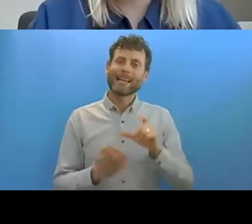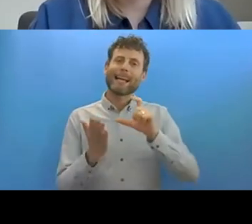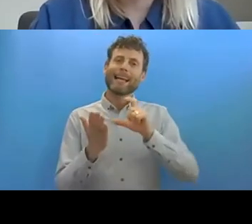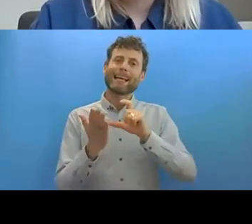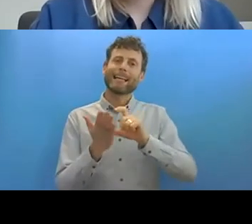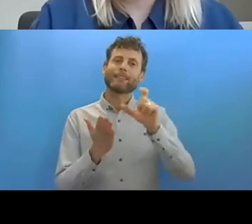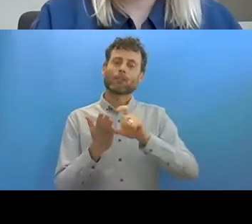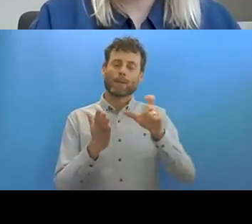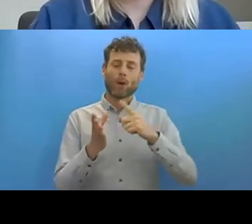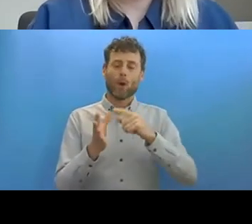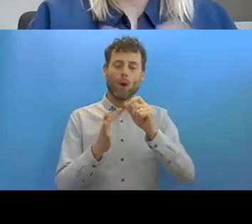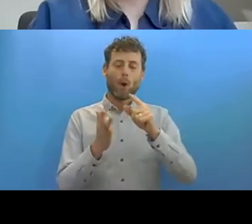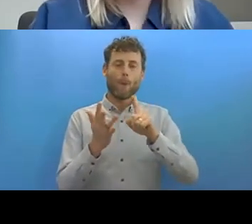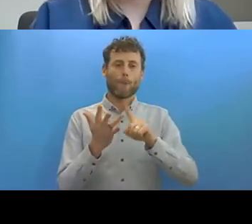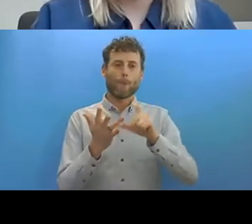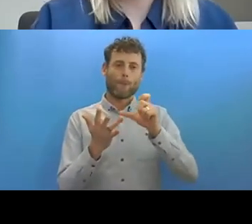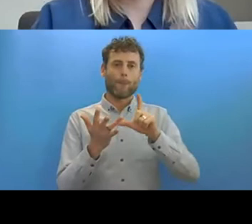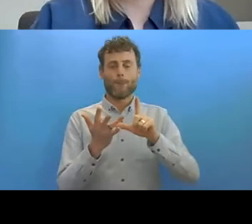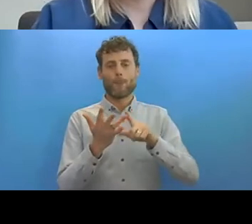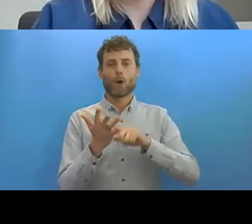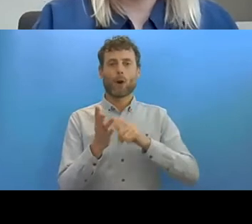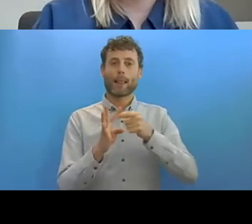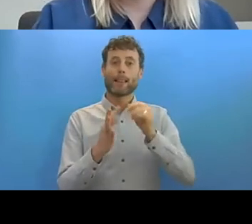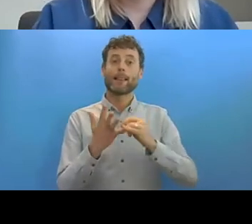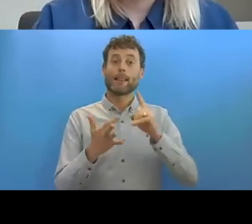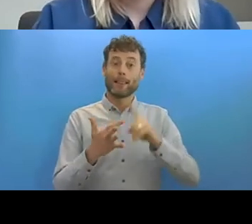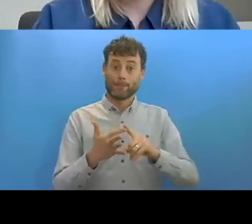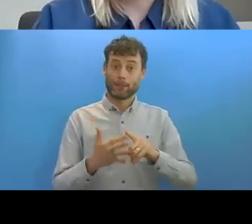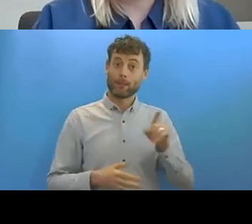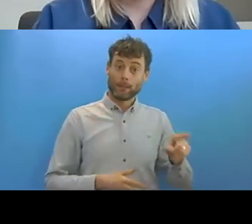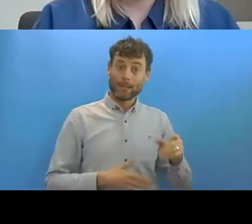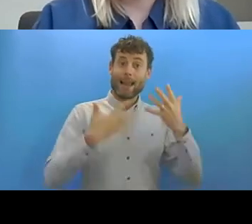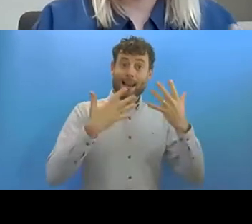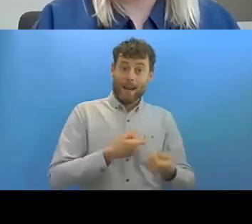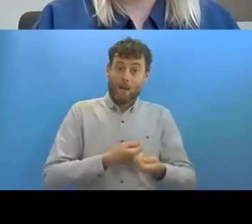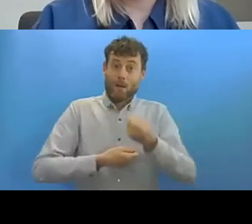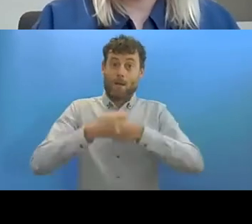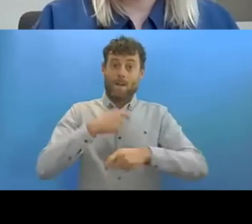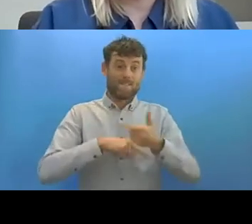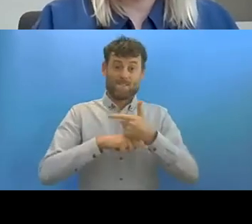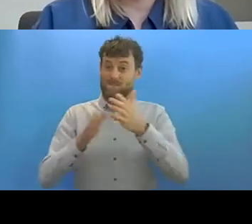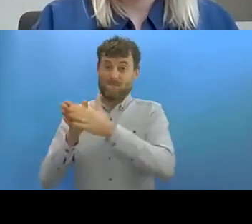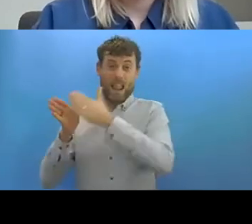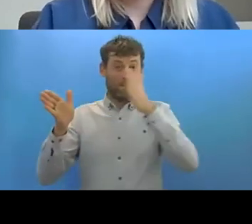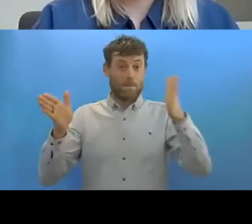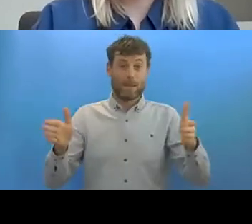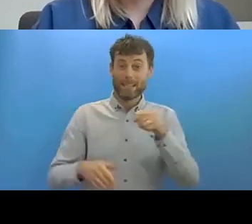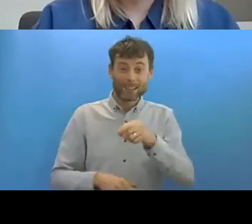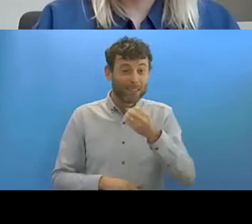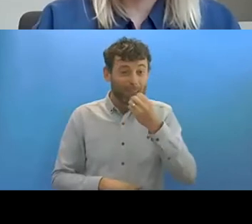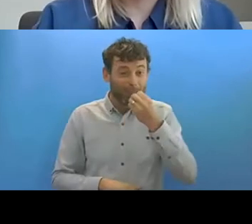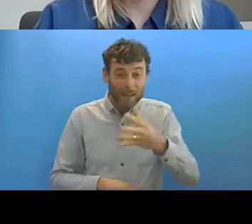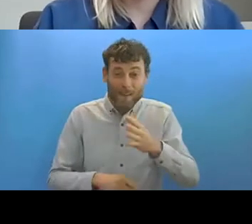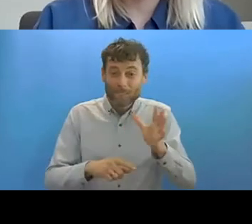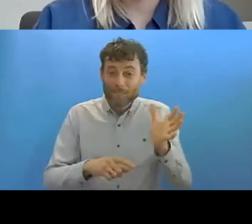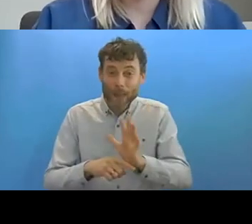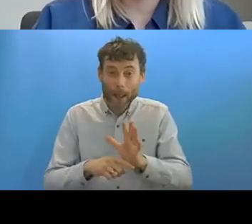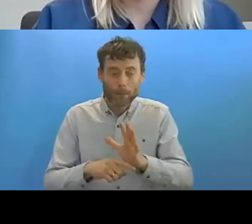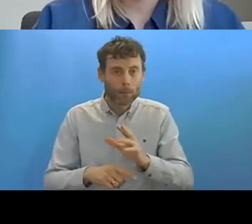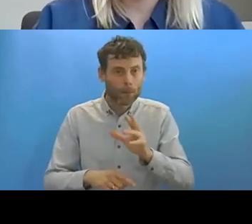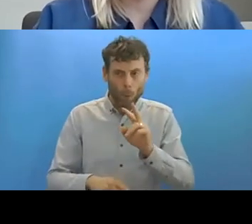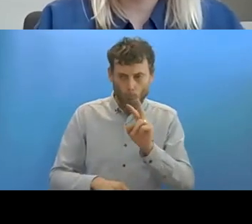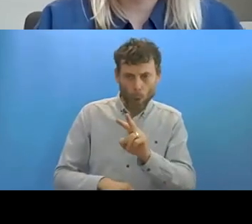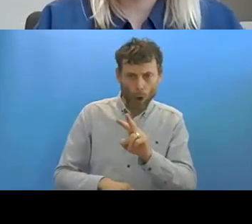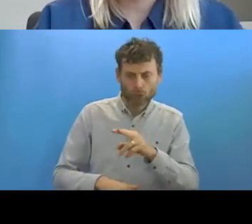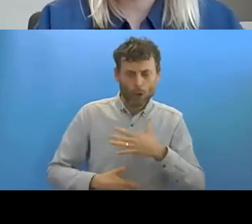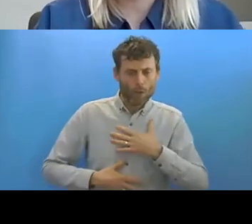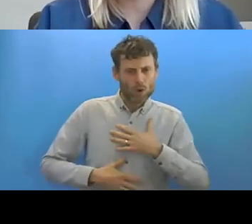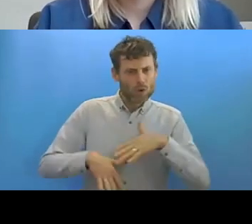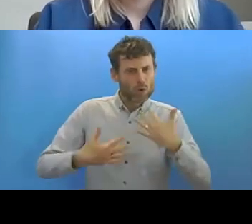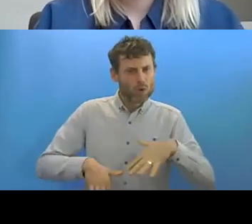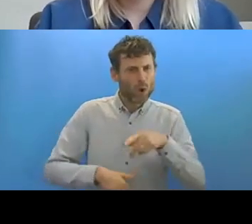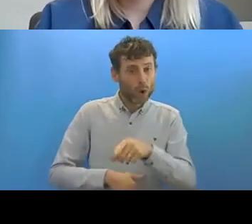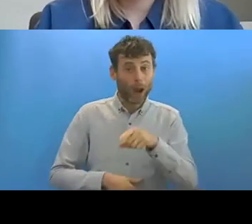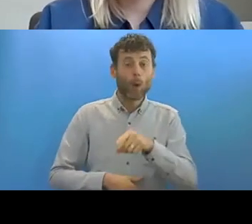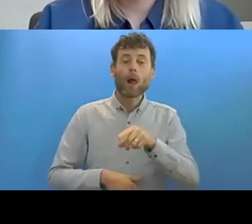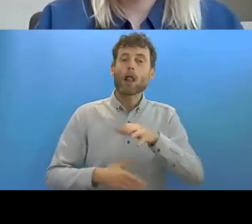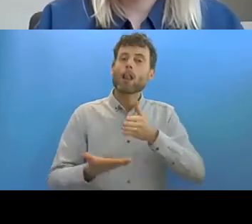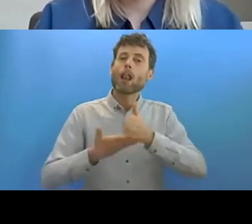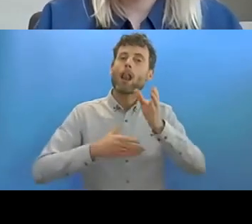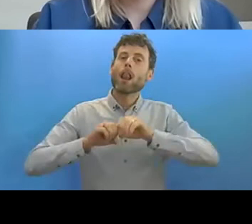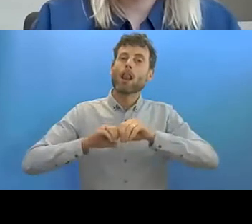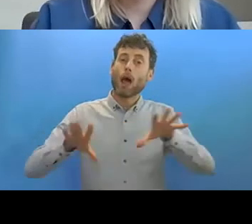And that's fantastic, what an amazing thing to have happened. Instagraming the Apocalypse started as a live show, it's now a film in its entirety,